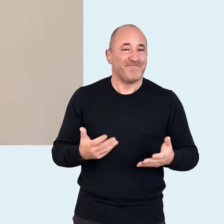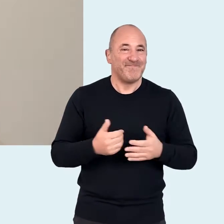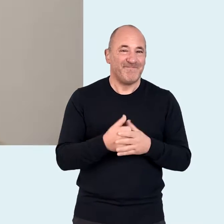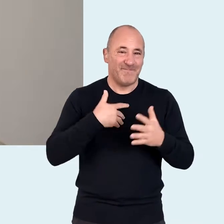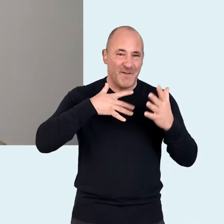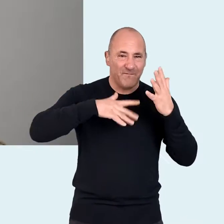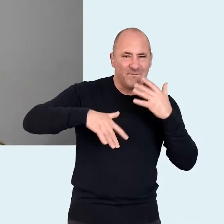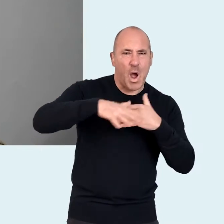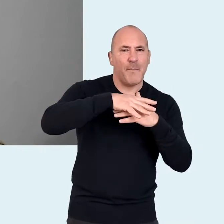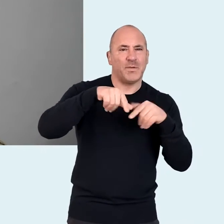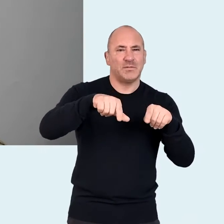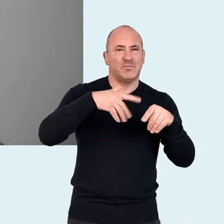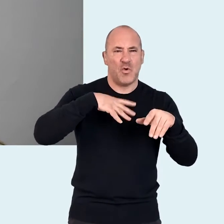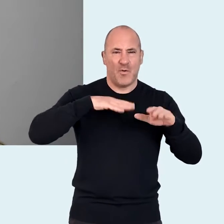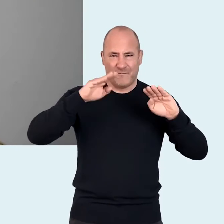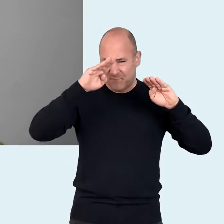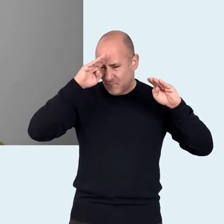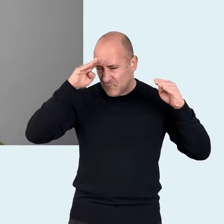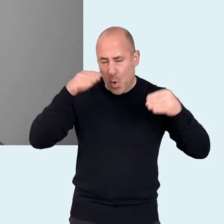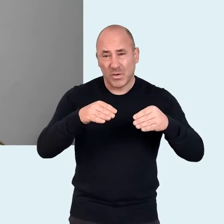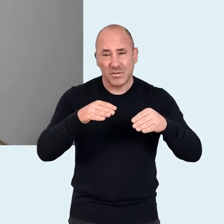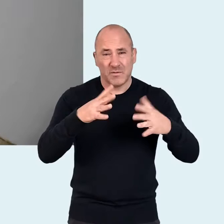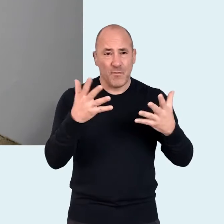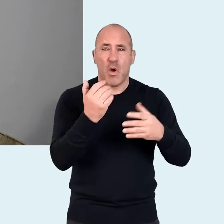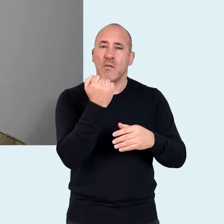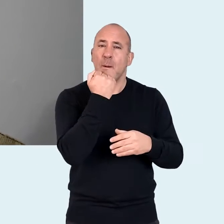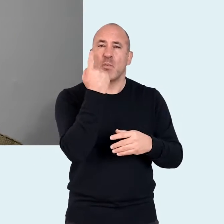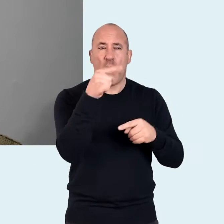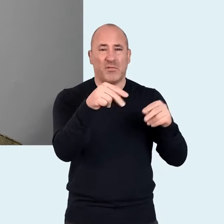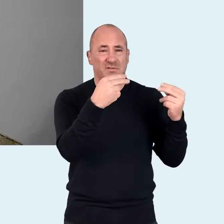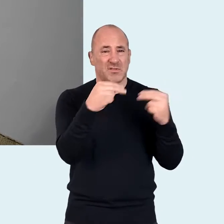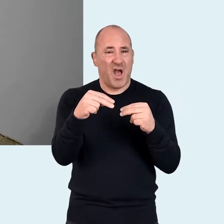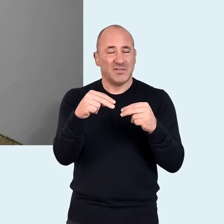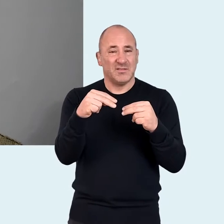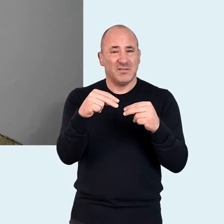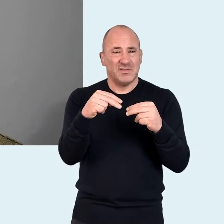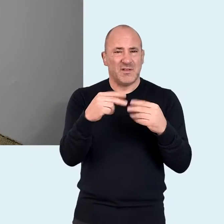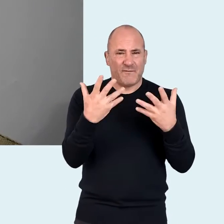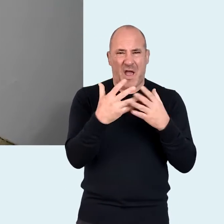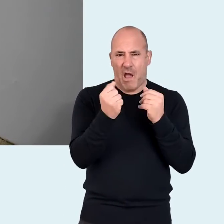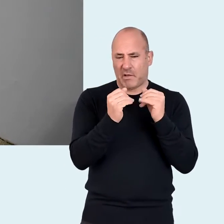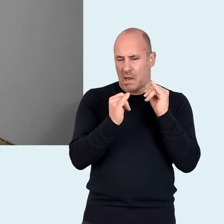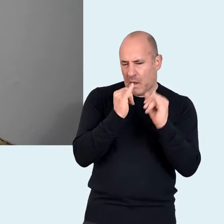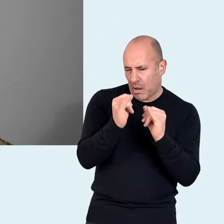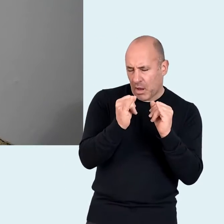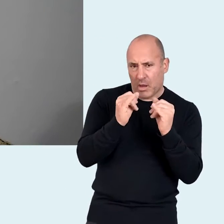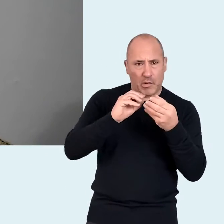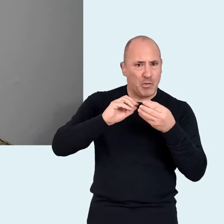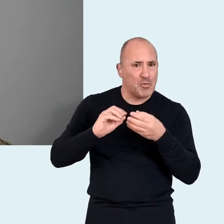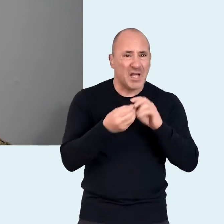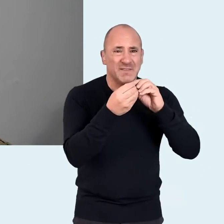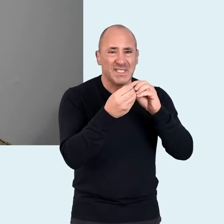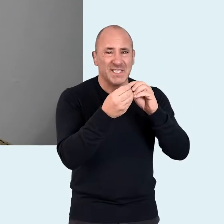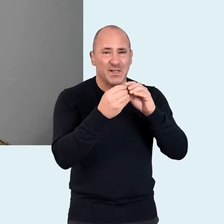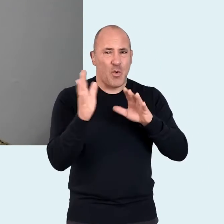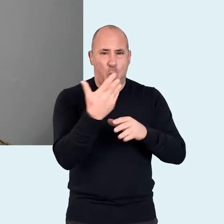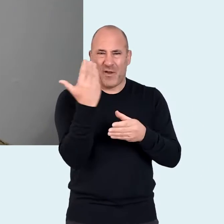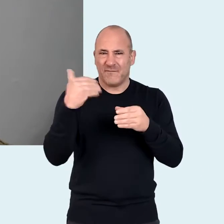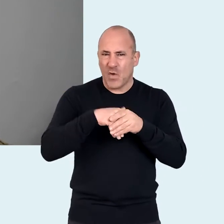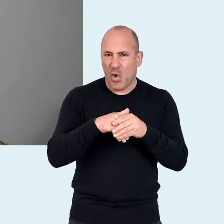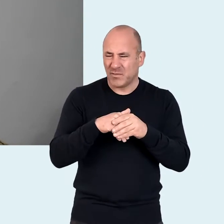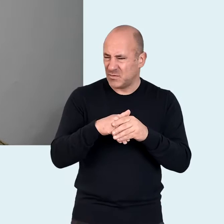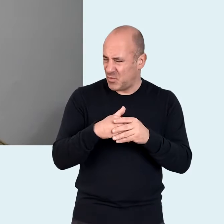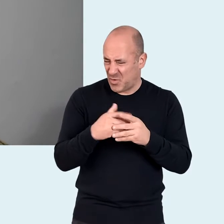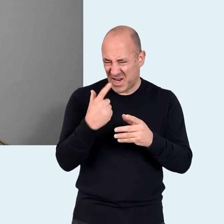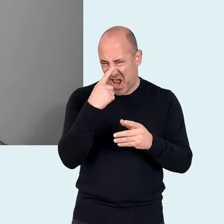I want to be in an environment where the focus is principally on dance, and where there is